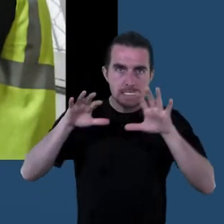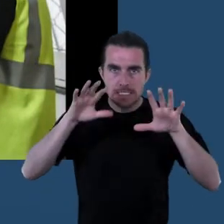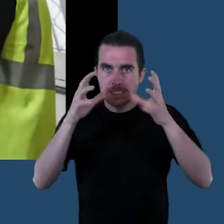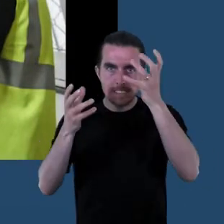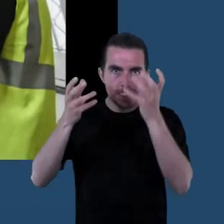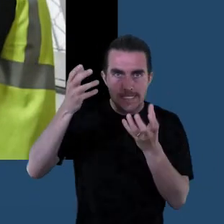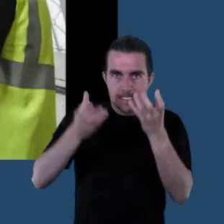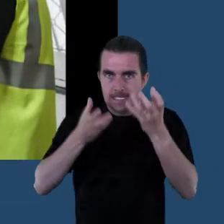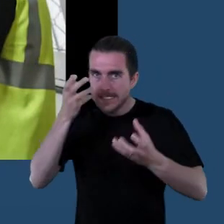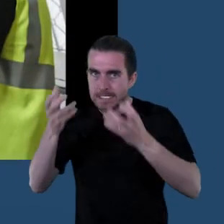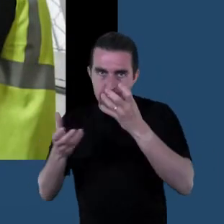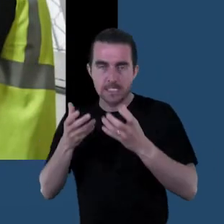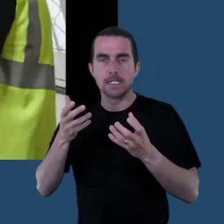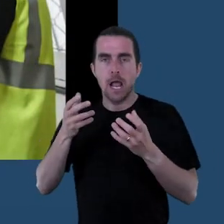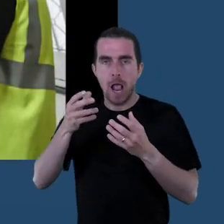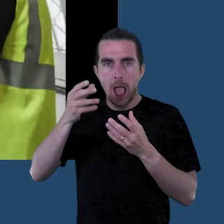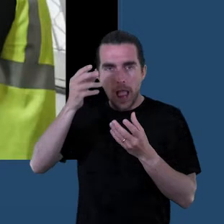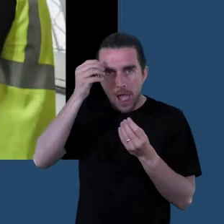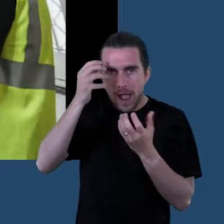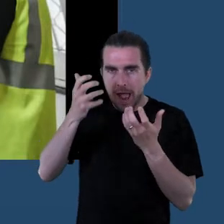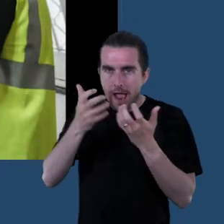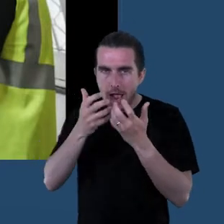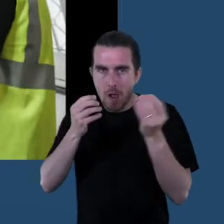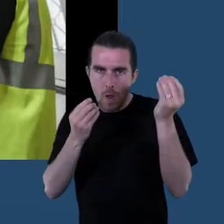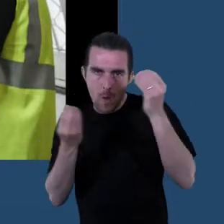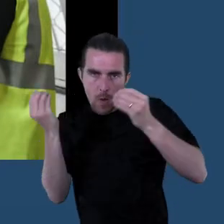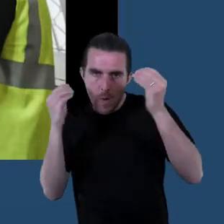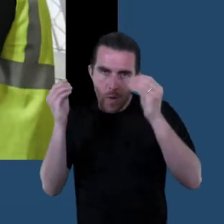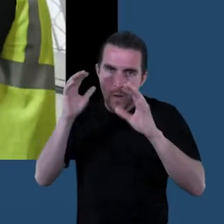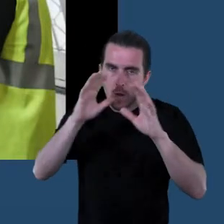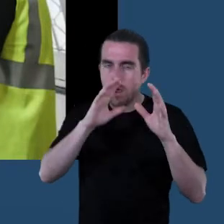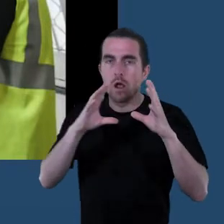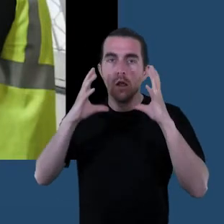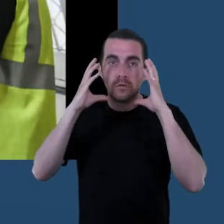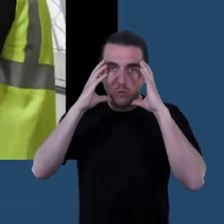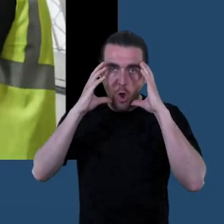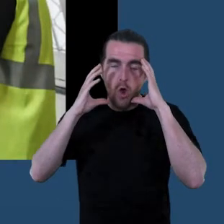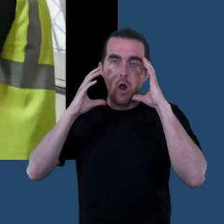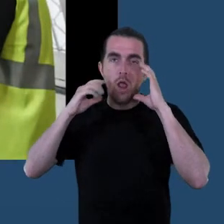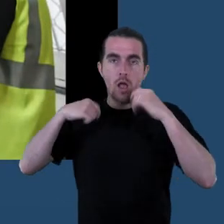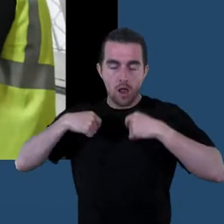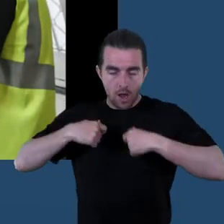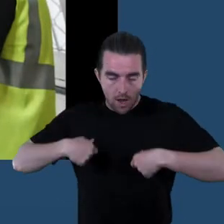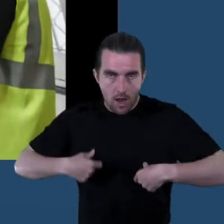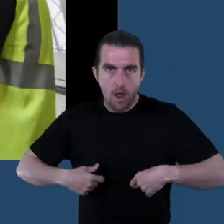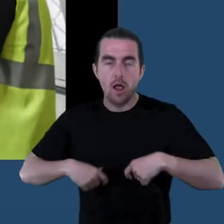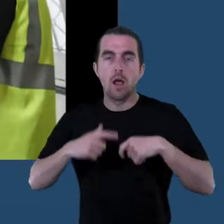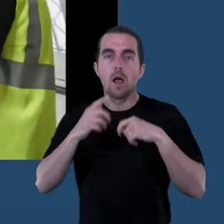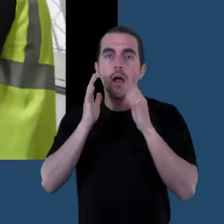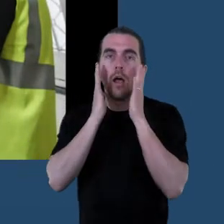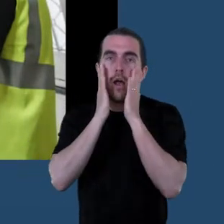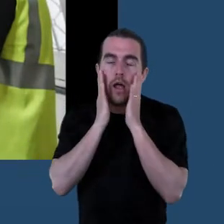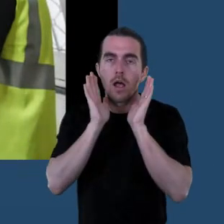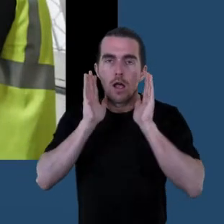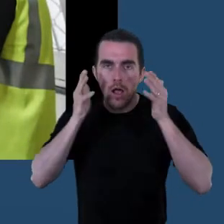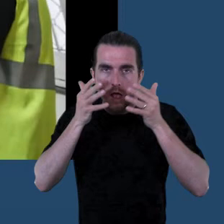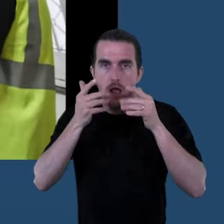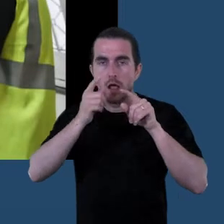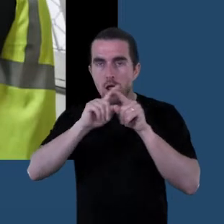we learned more about how she'd actually been put together. So in fact, on her skull, in her palette, we actually found the original signatures